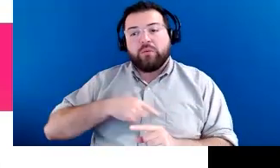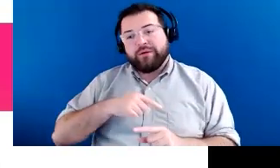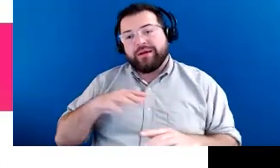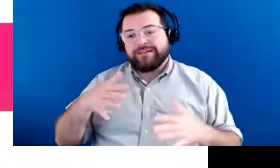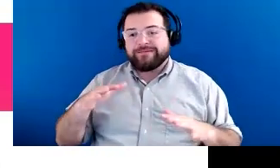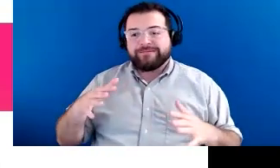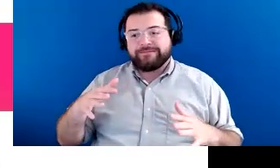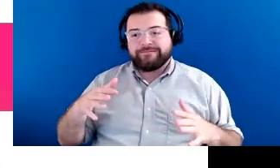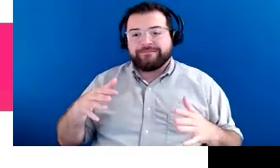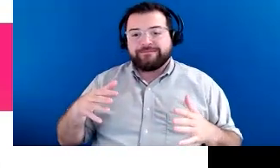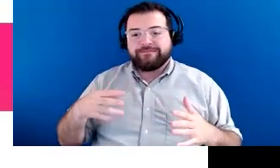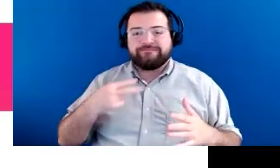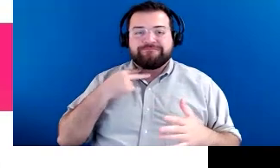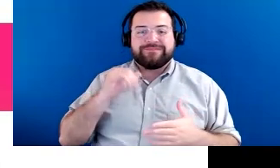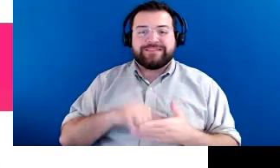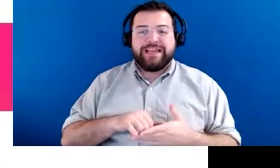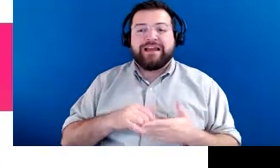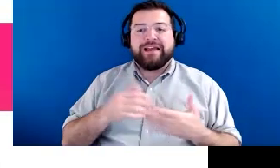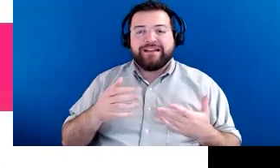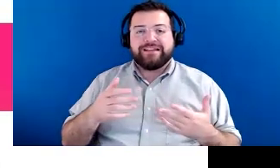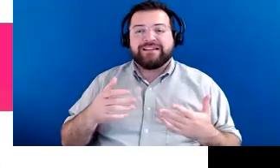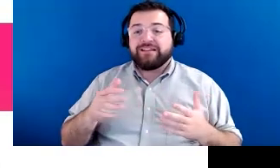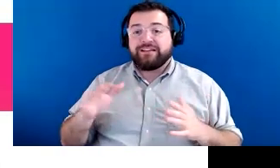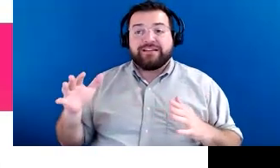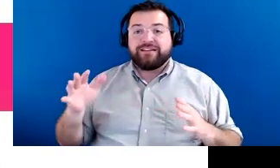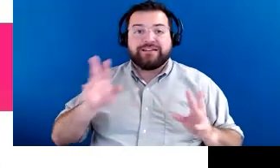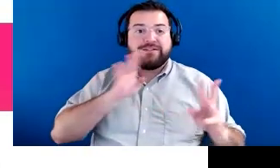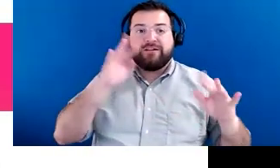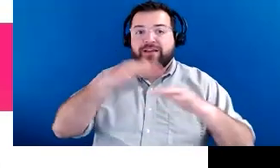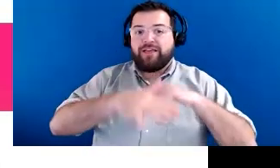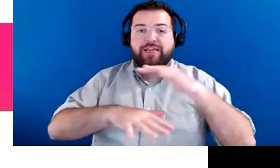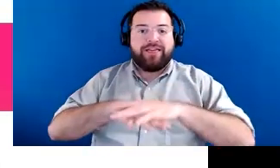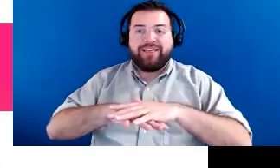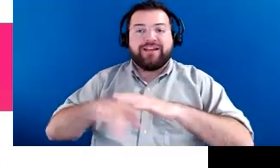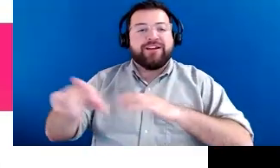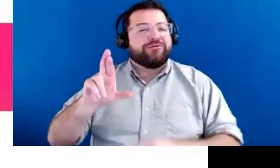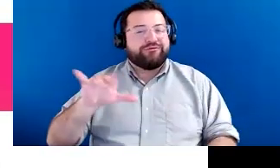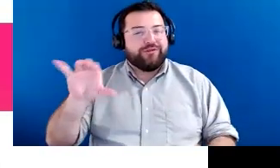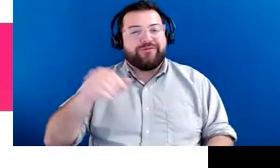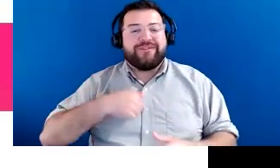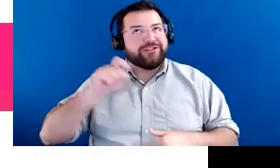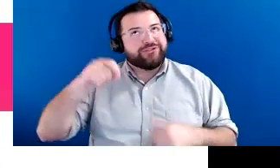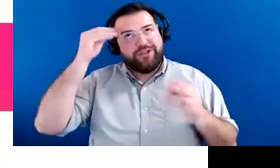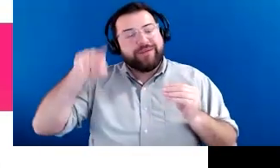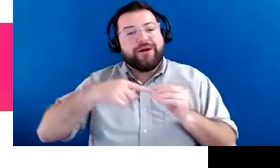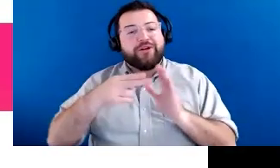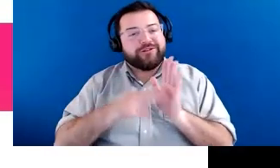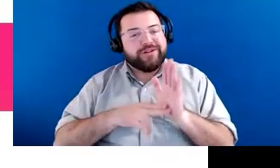Oh, yeah. You know what? I should have thought... Not a good answer. Yeah, yeah. No, I should have thought about the contract I didn't. Yeah. Good point. Yeah.